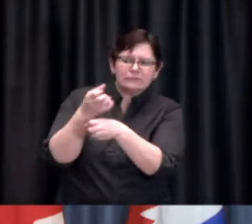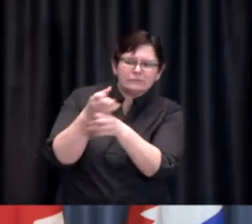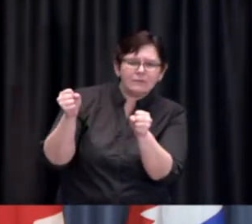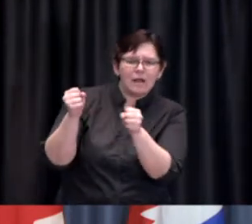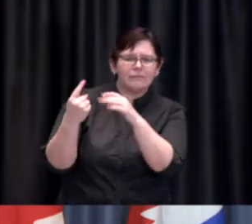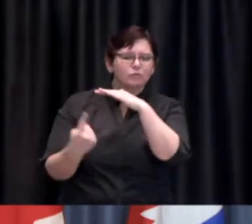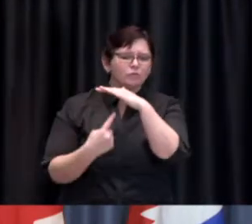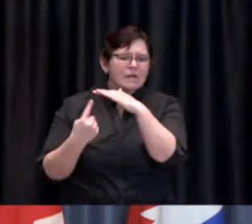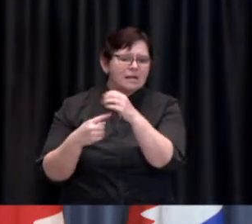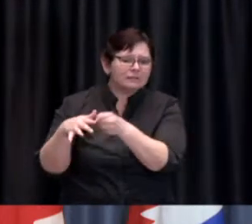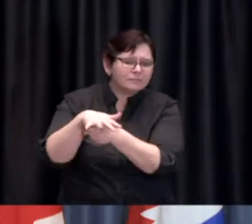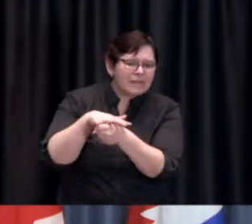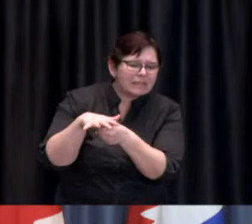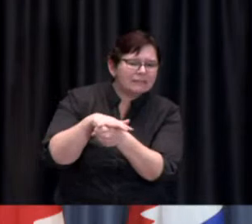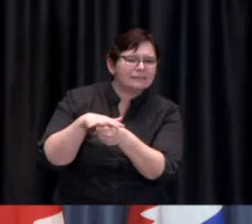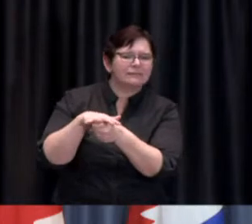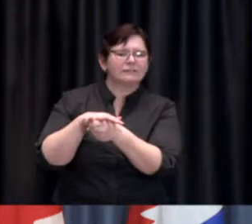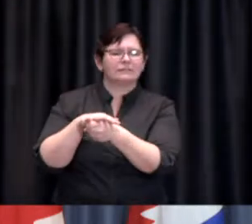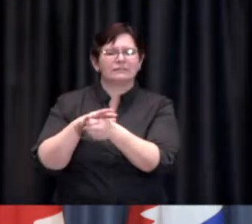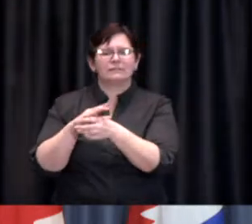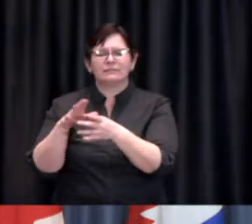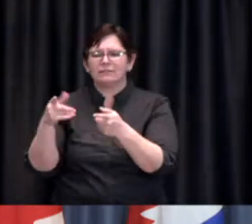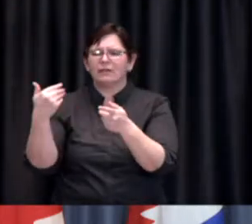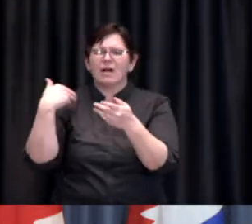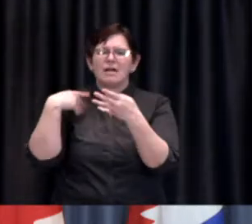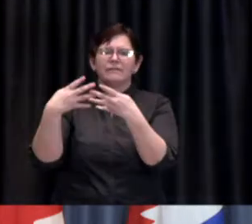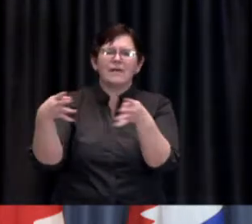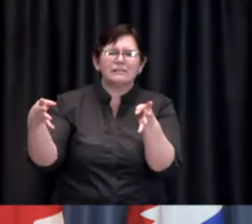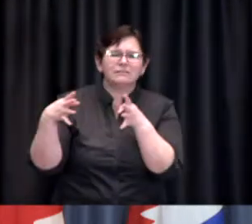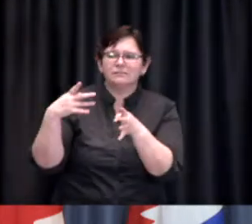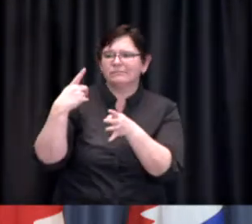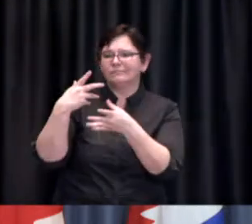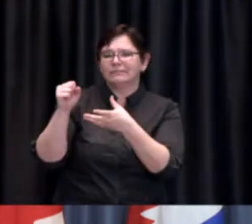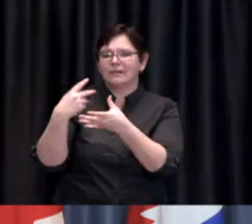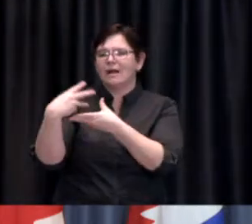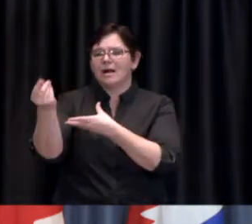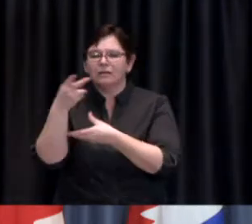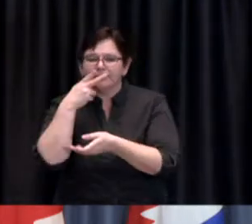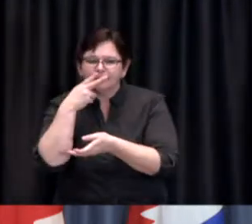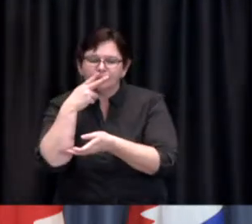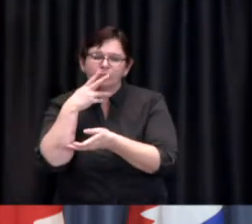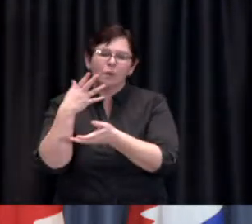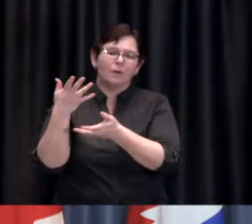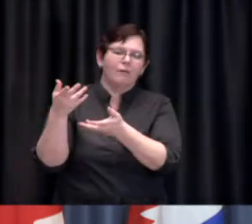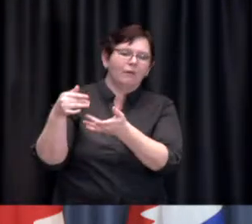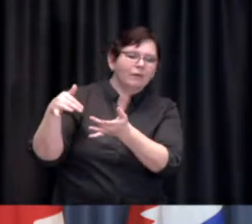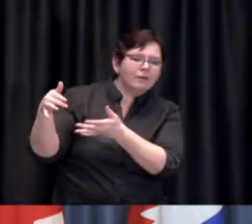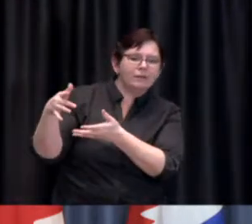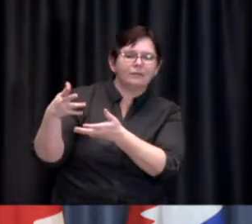they they have a fenced area so that residents can still partake um in those activities